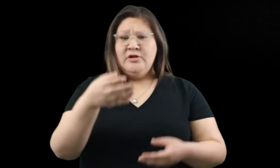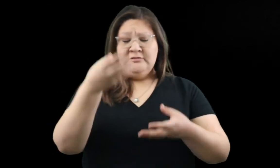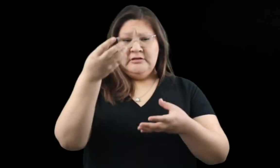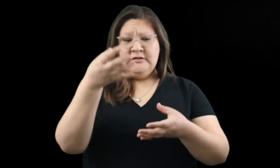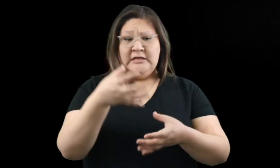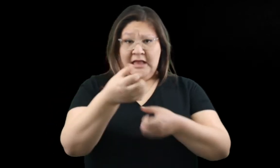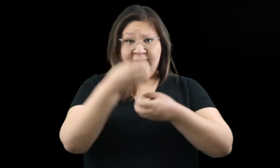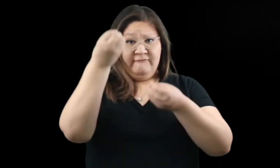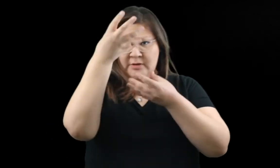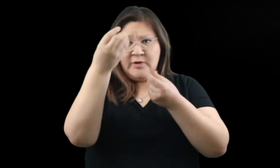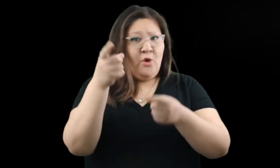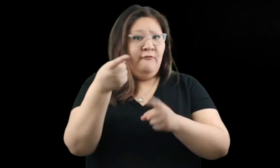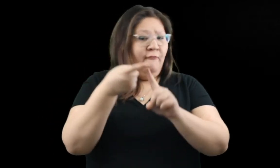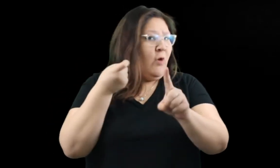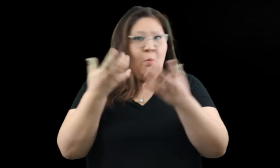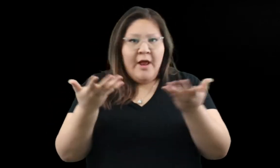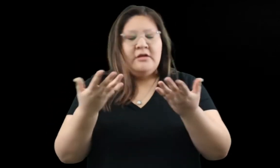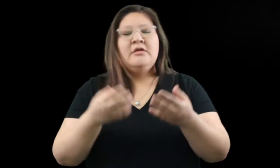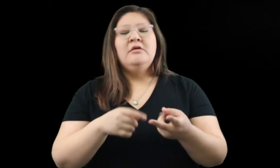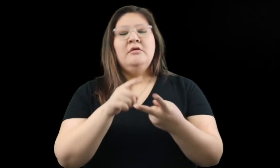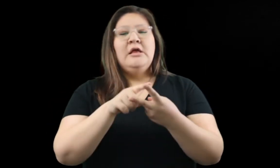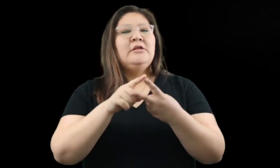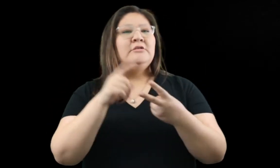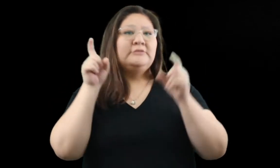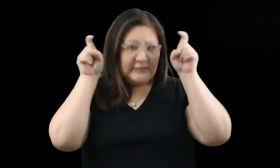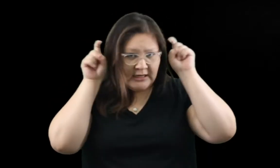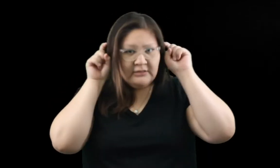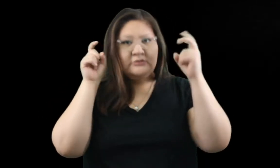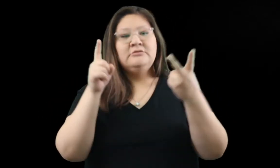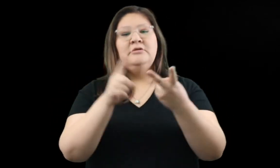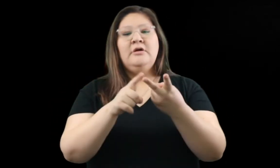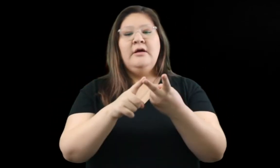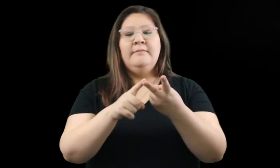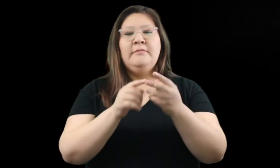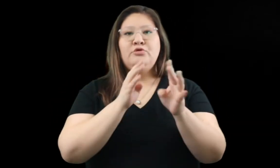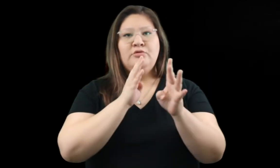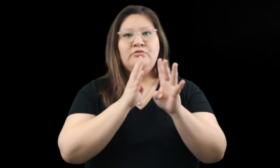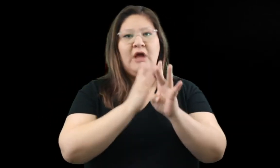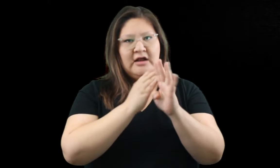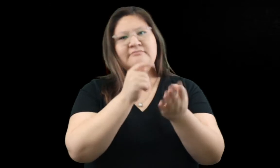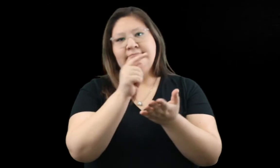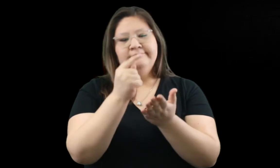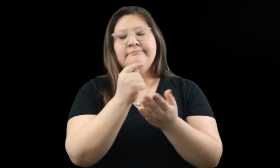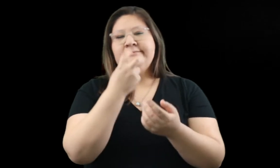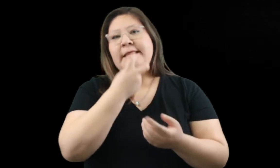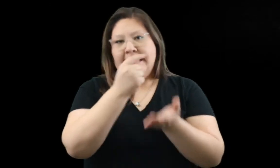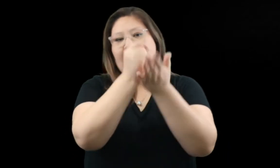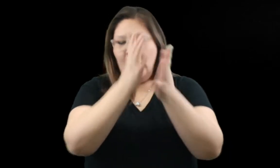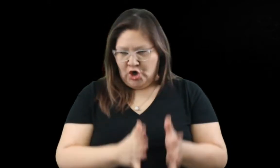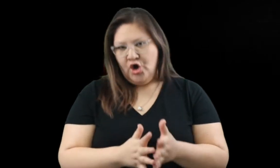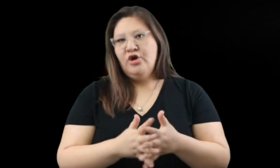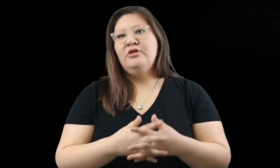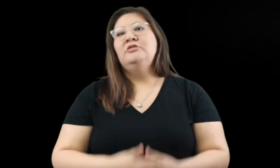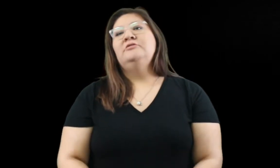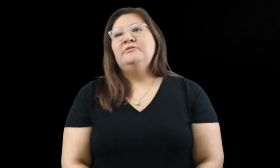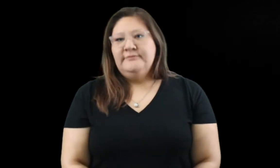My parents were advised what to do with me as a deaf child by the audiologist and speech language therapist . . .